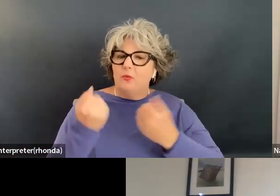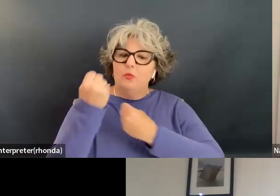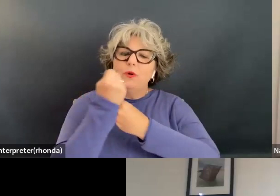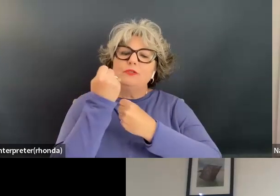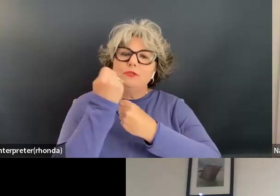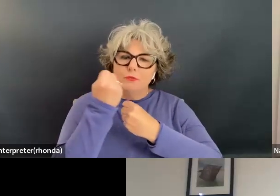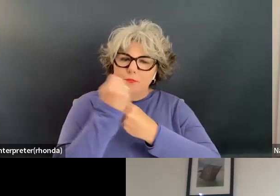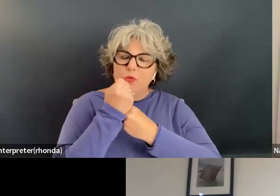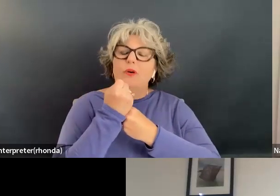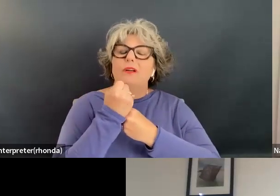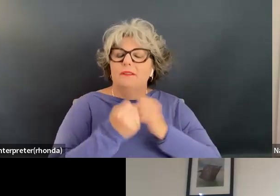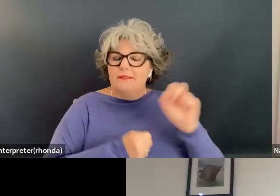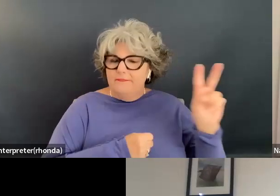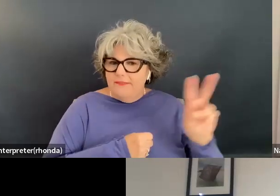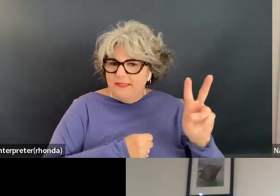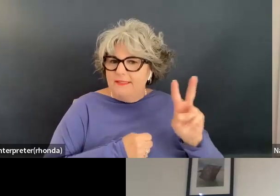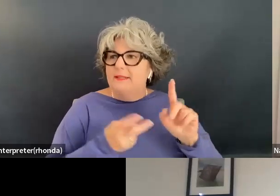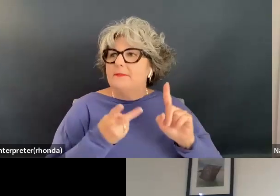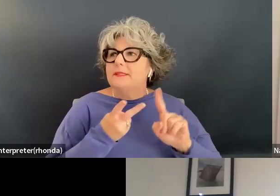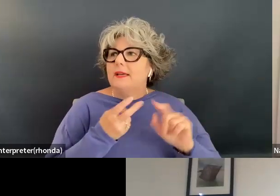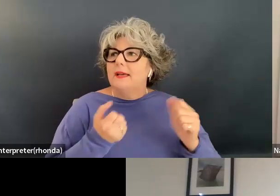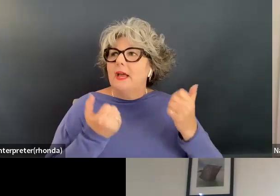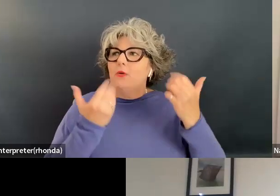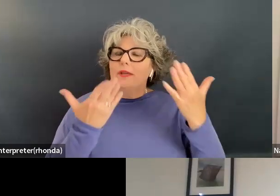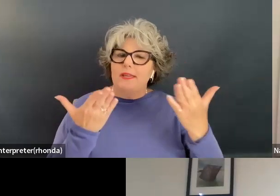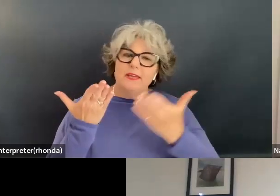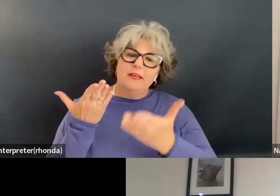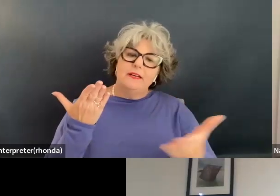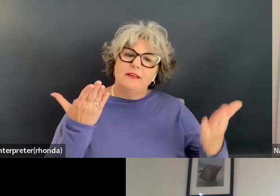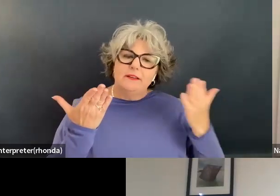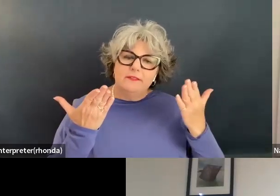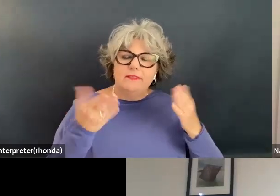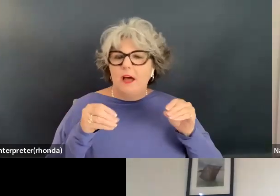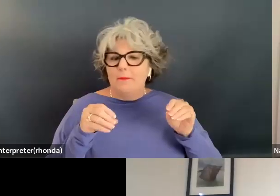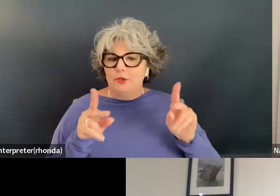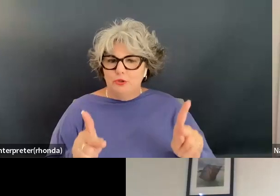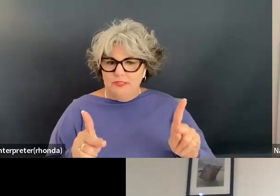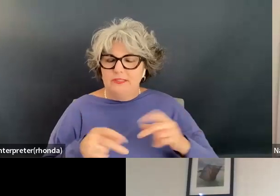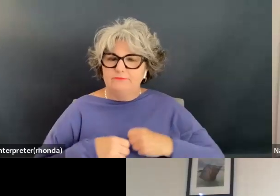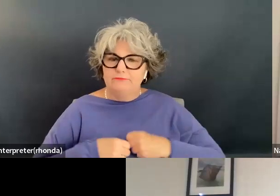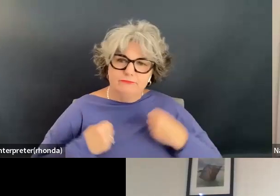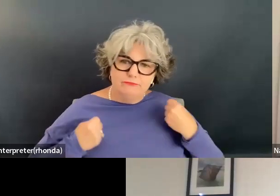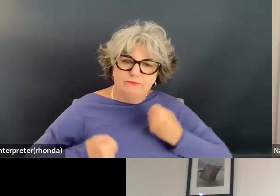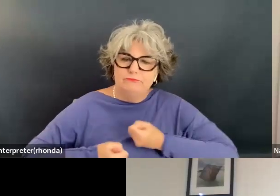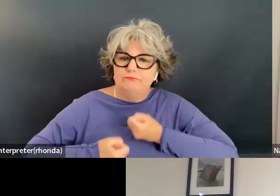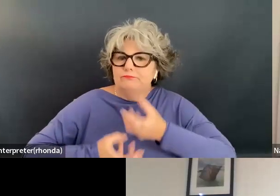and how we give them the opportunity to open up to heal themselves.